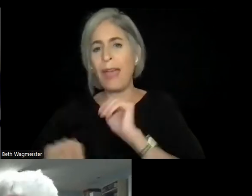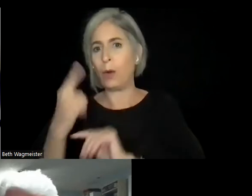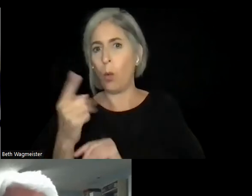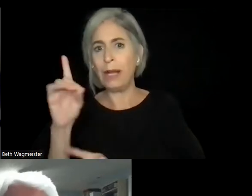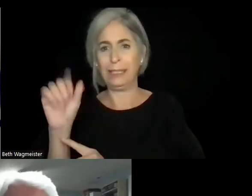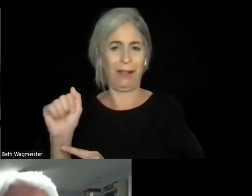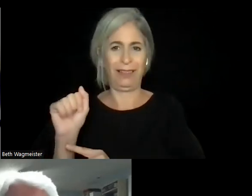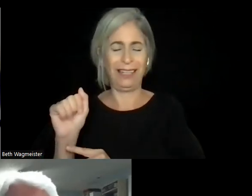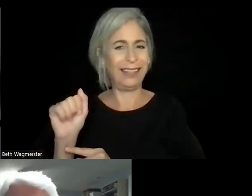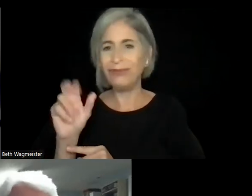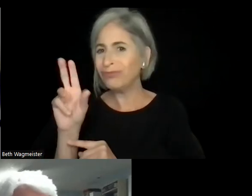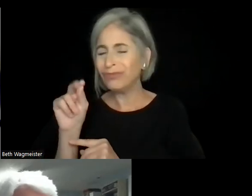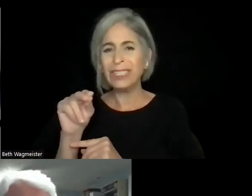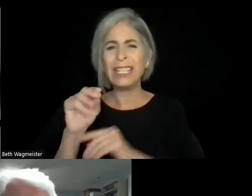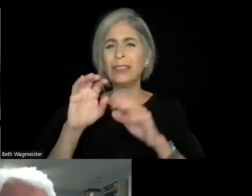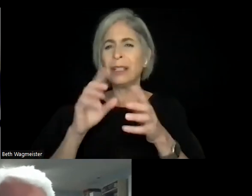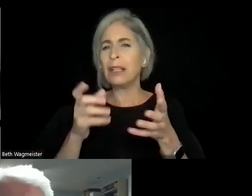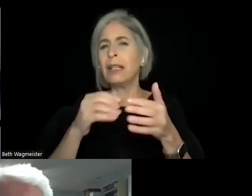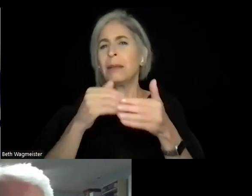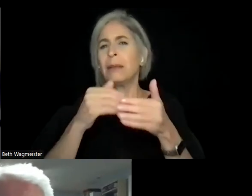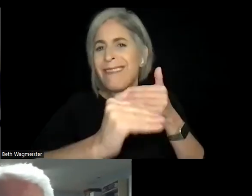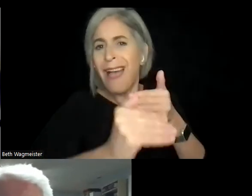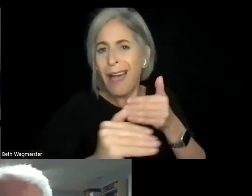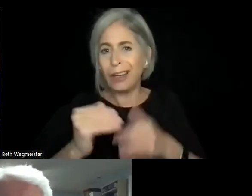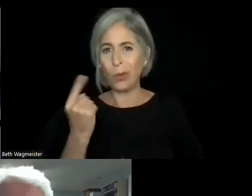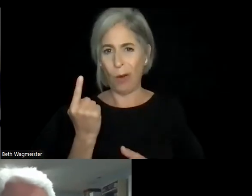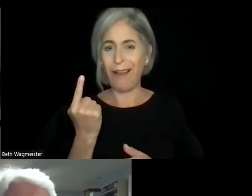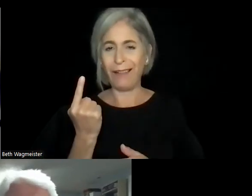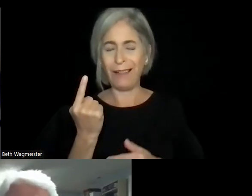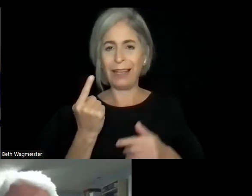. It is not really just beyond one disability